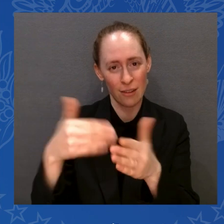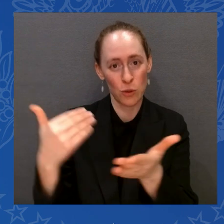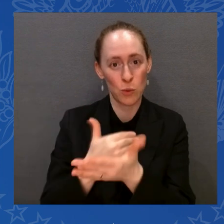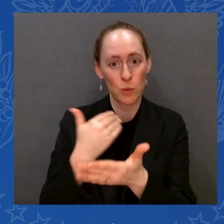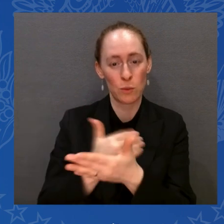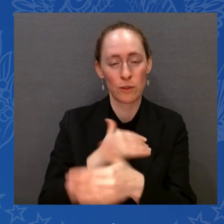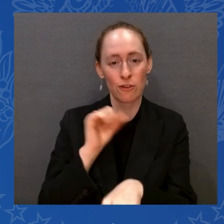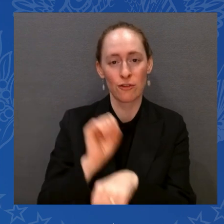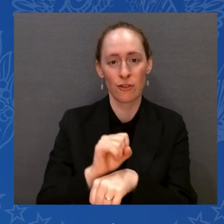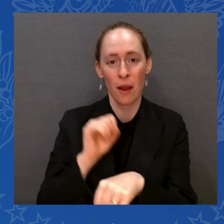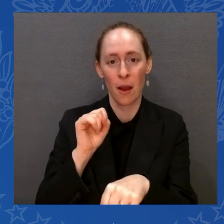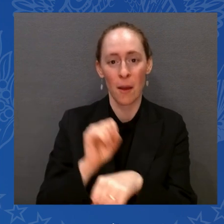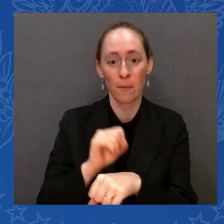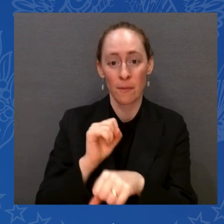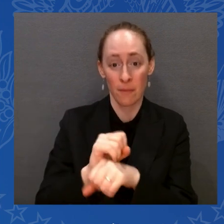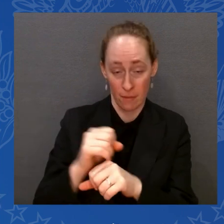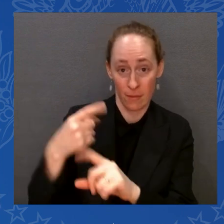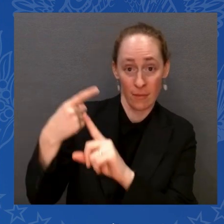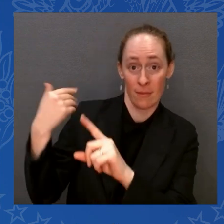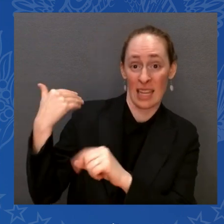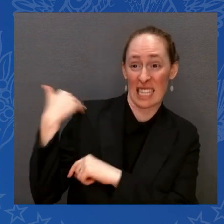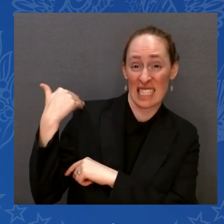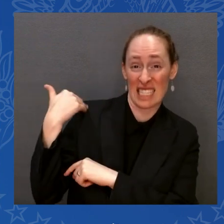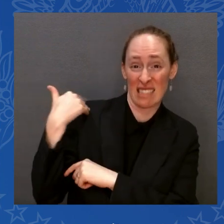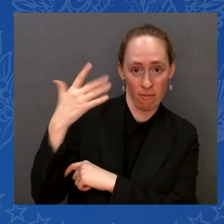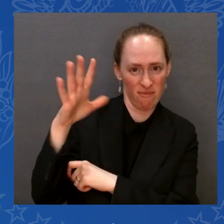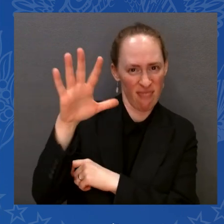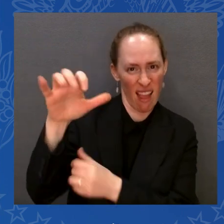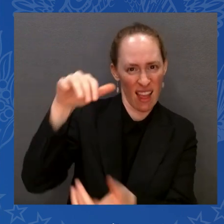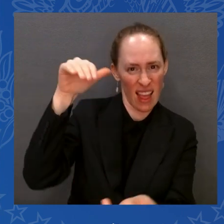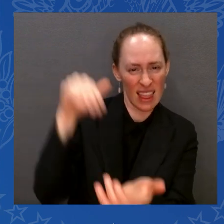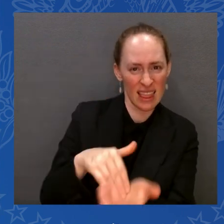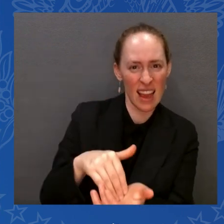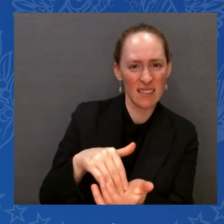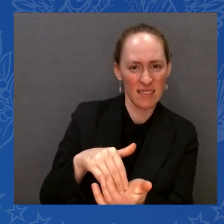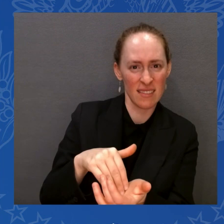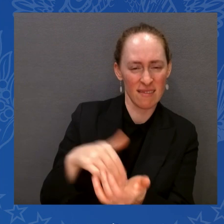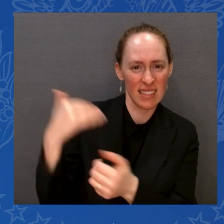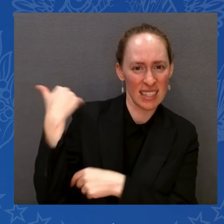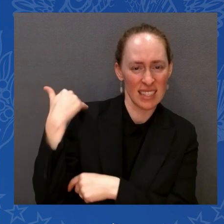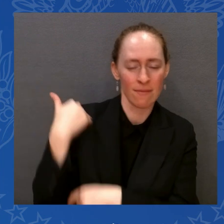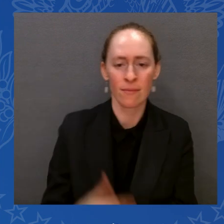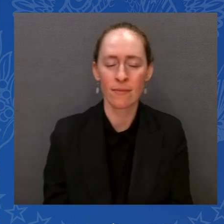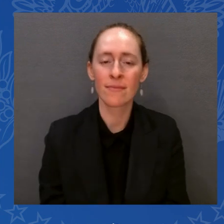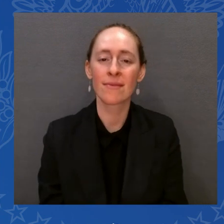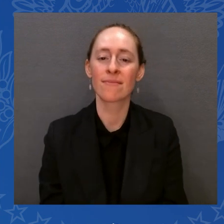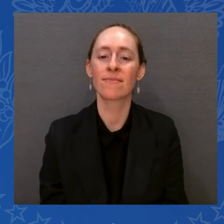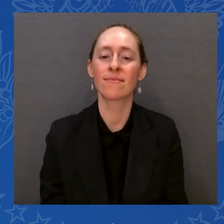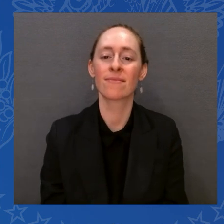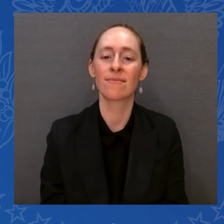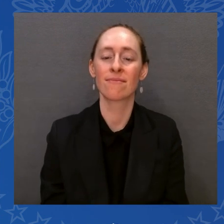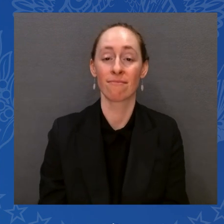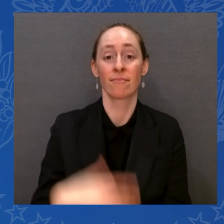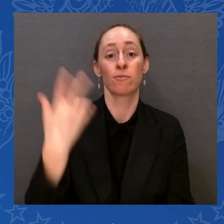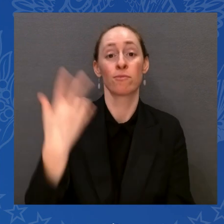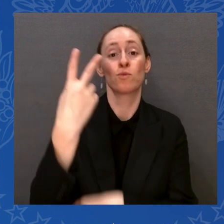And we've now created more jobs in two years -- more jobs in two years than any President has created in a single four-year term.